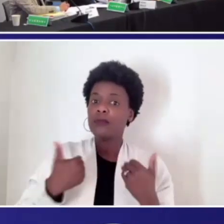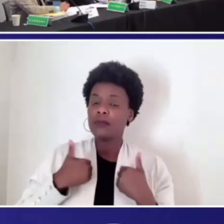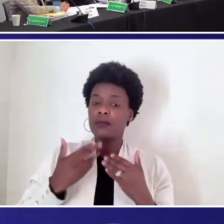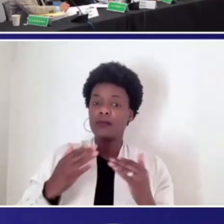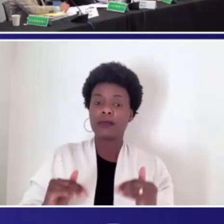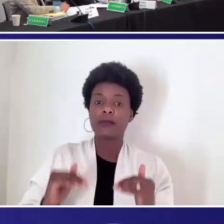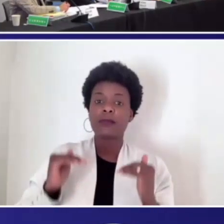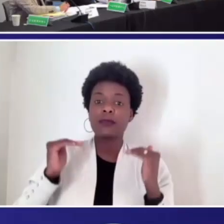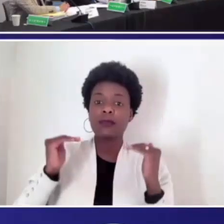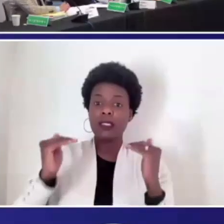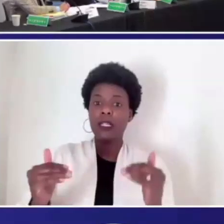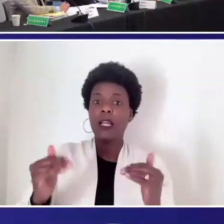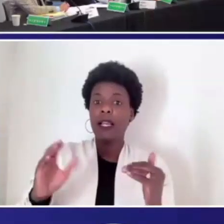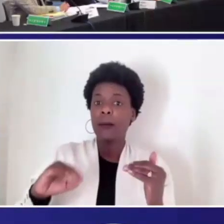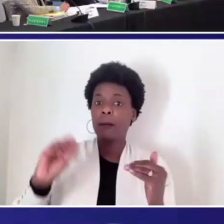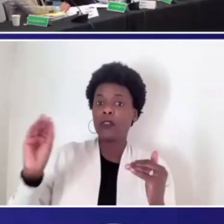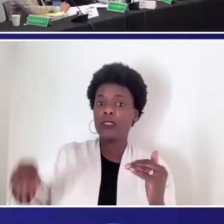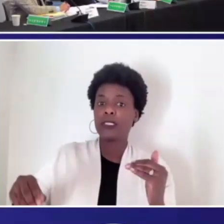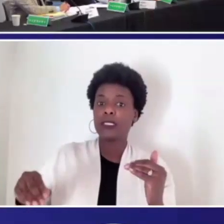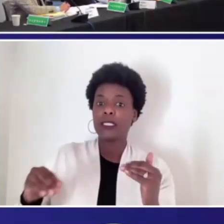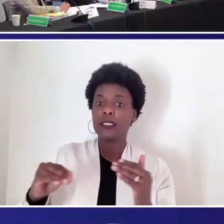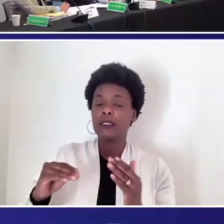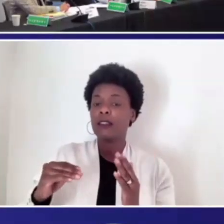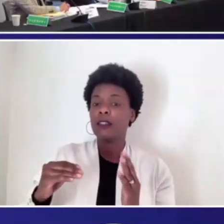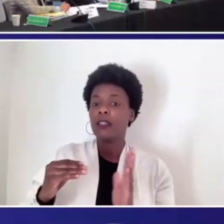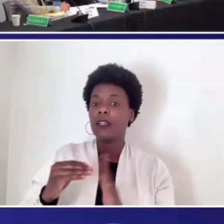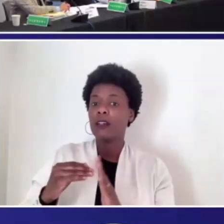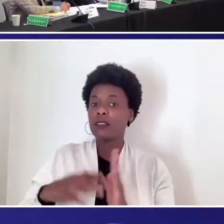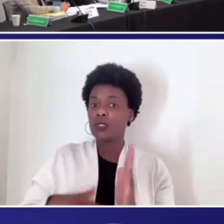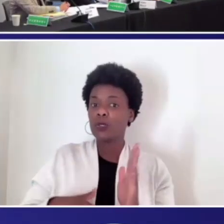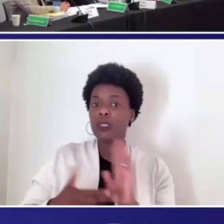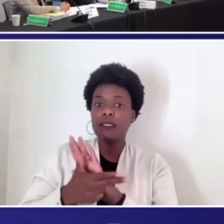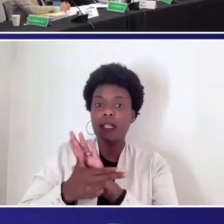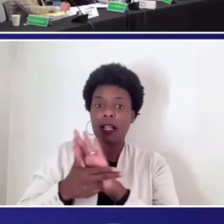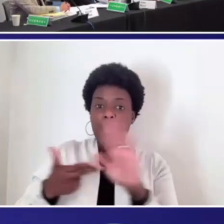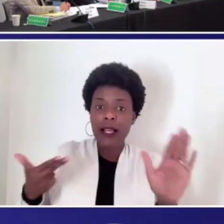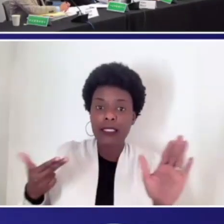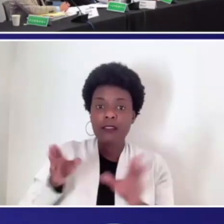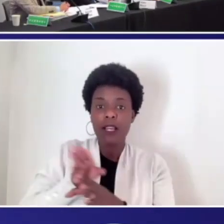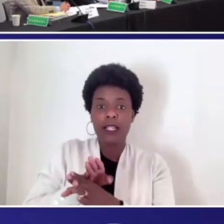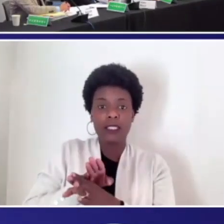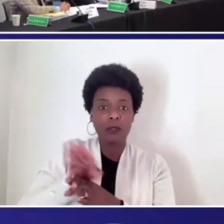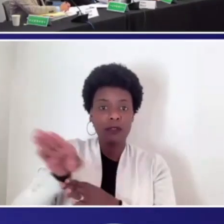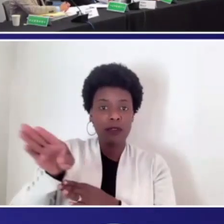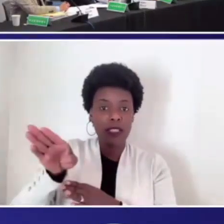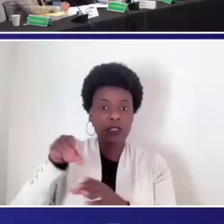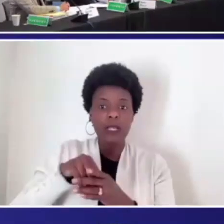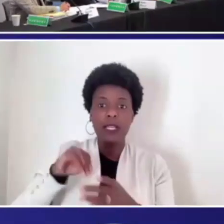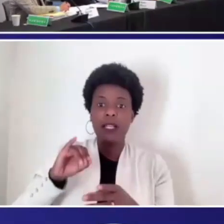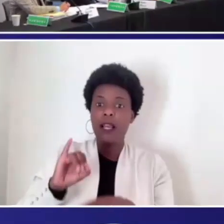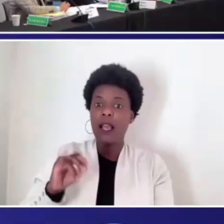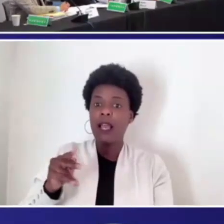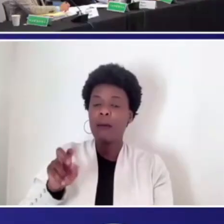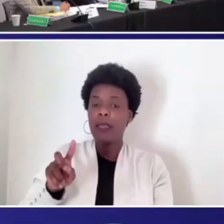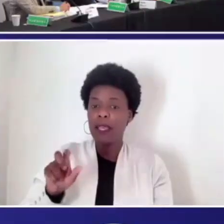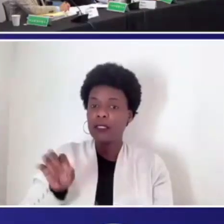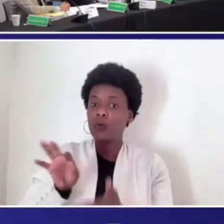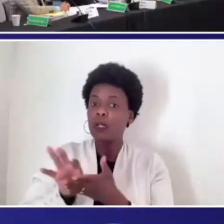of students in -- classified as professional and IPEDS would count. Now, on the 50%, Jake,